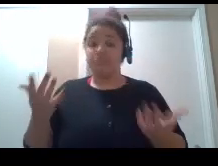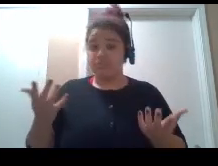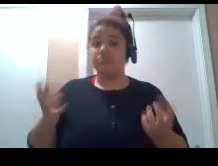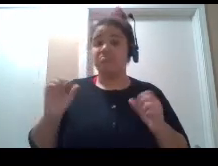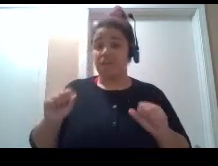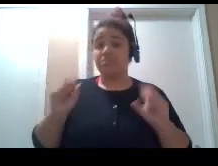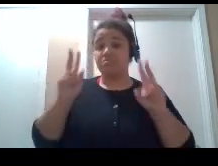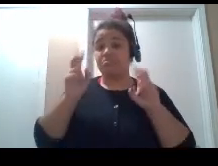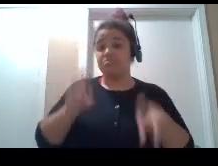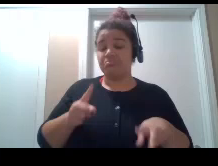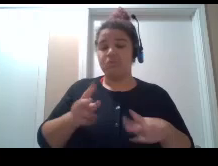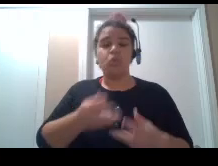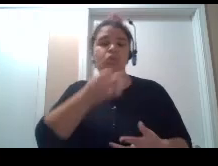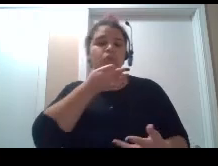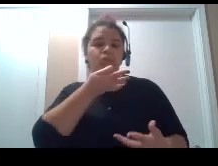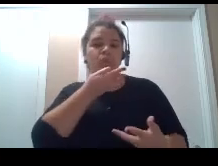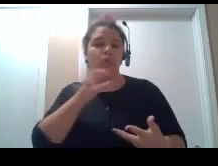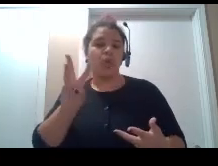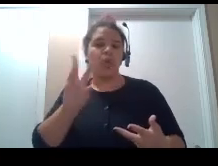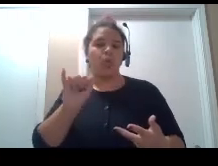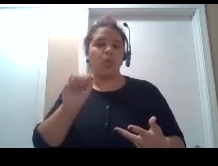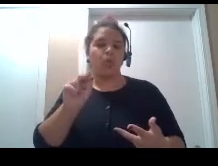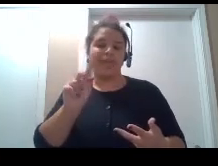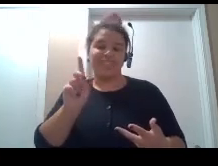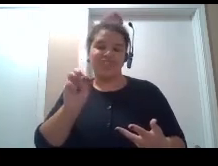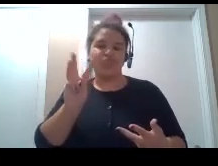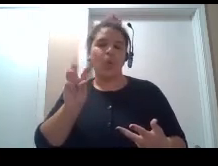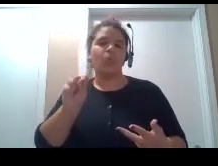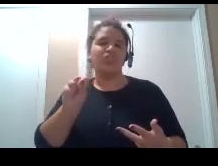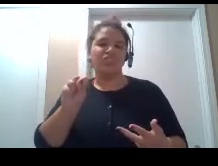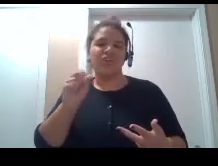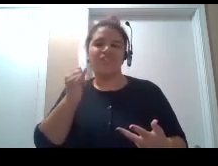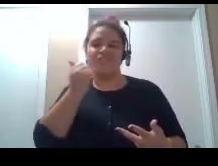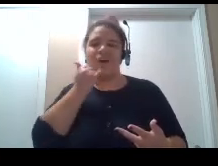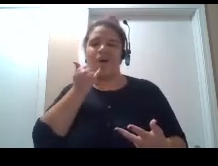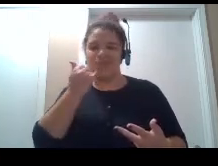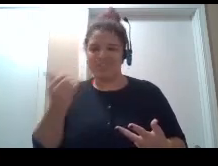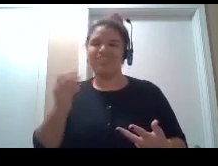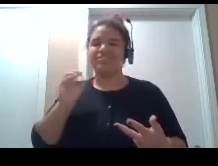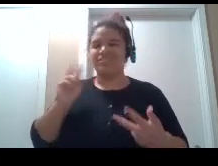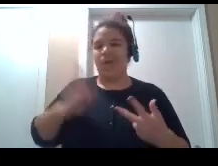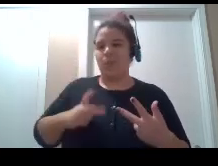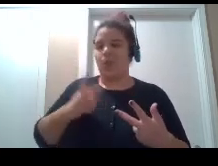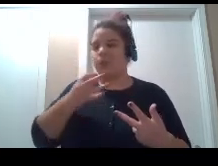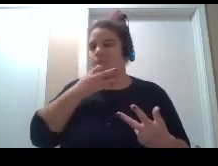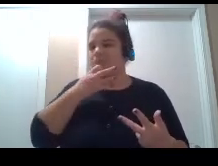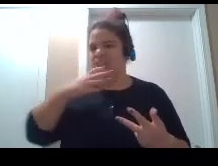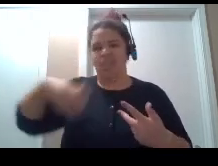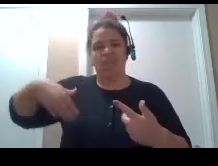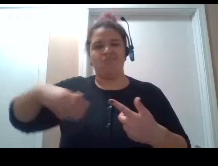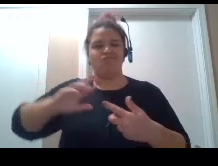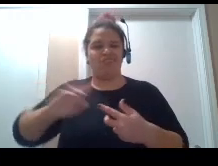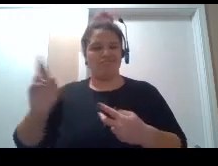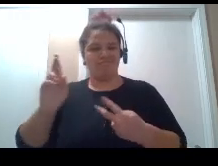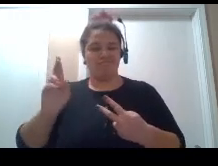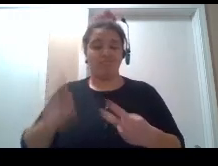will be available soon on Windows Phone. Here's what you can do if you're a meeting participant: raise your hand to get the attention of the presenter;